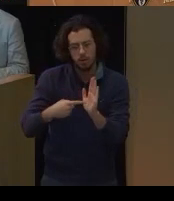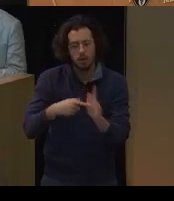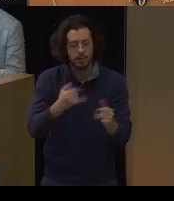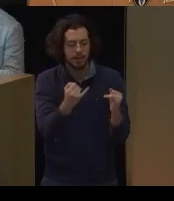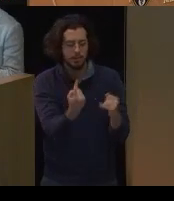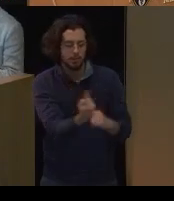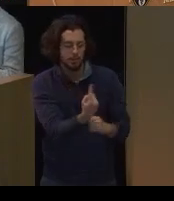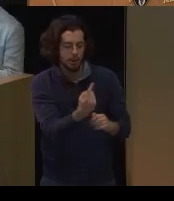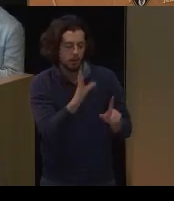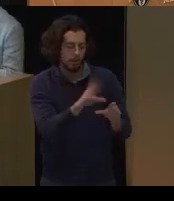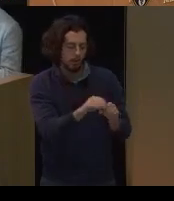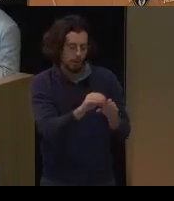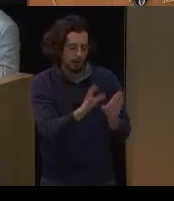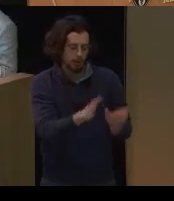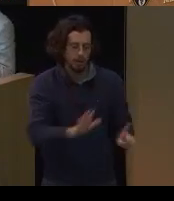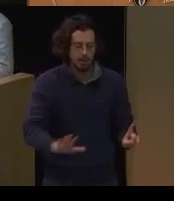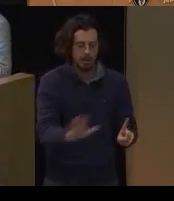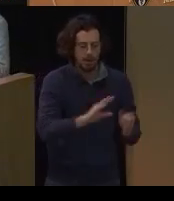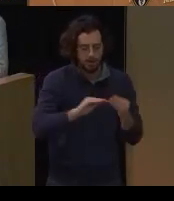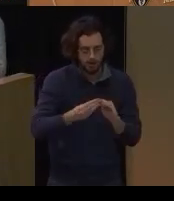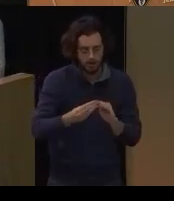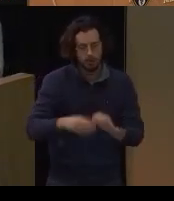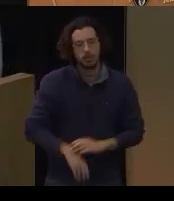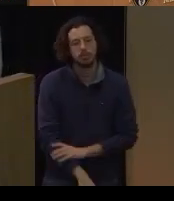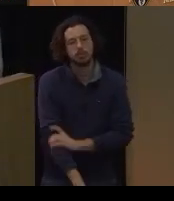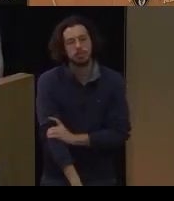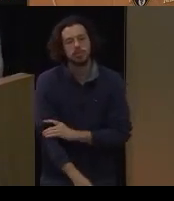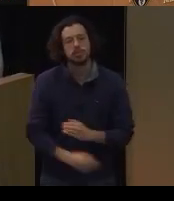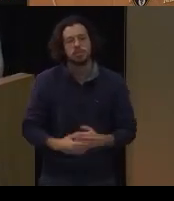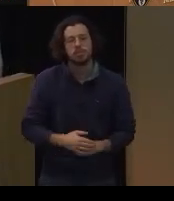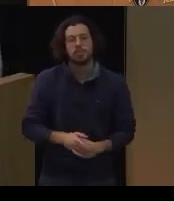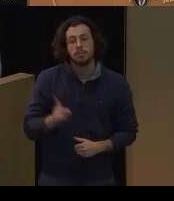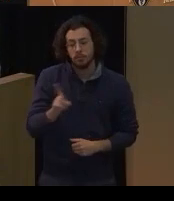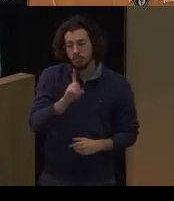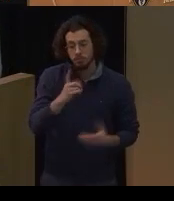so here there's pretty clearly an effect of the real-time memory neurofeedback we're